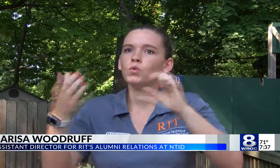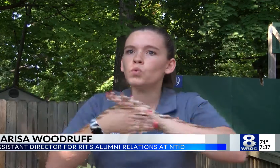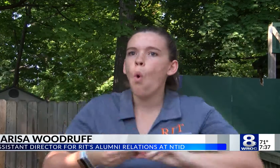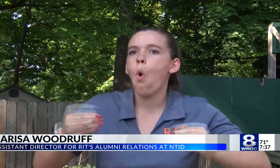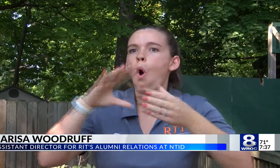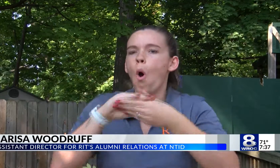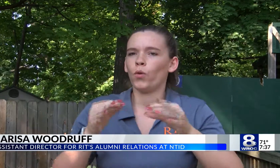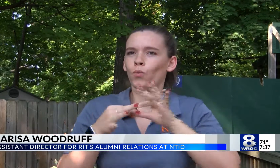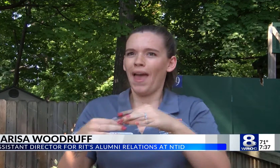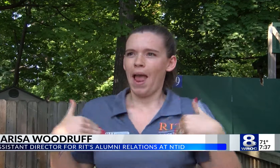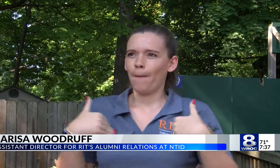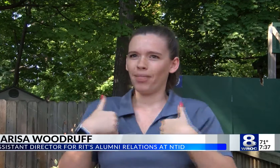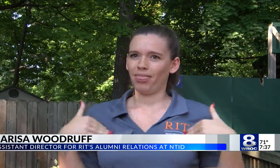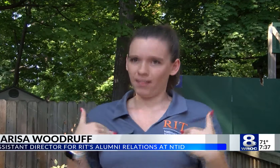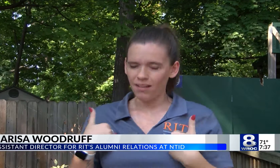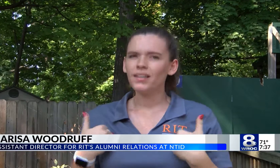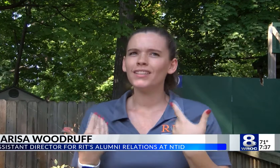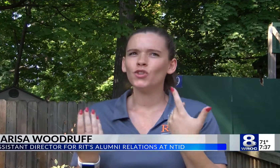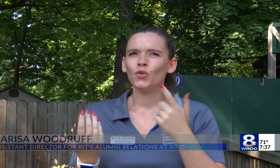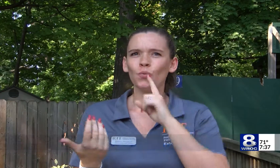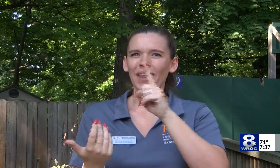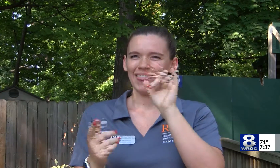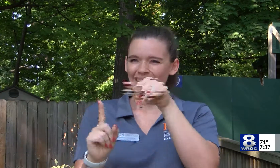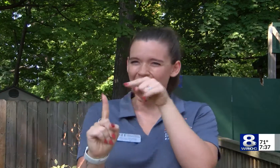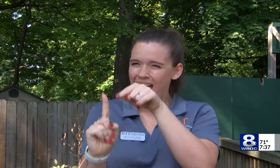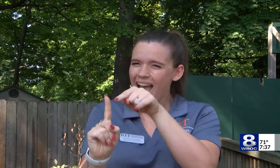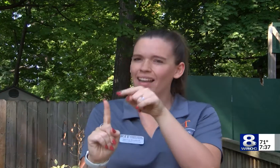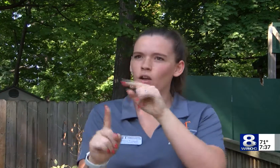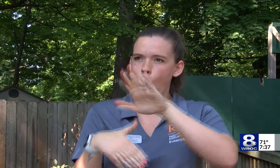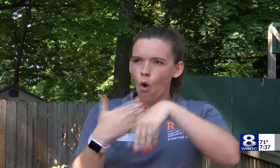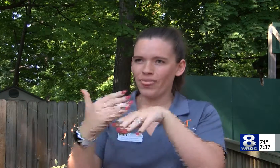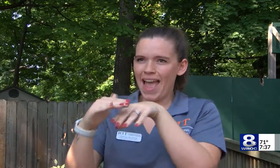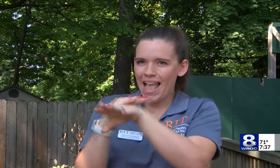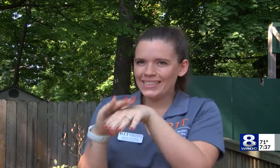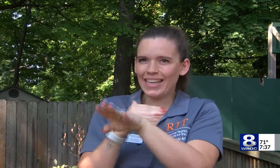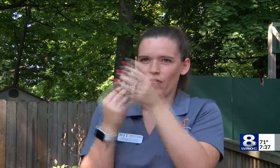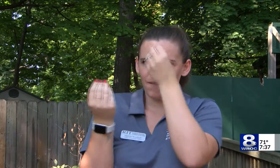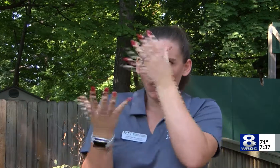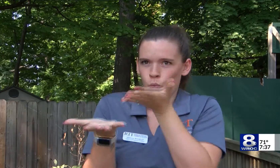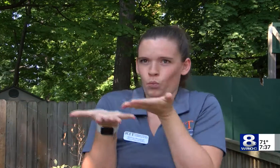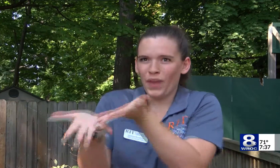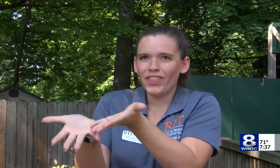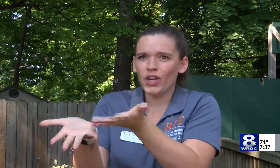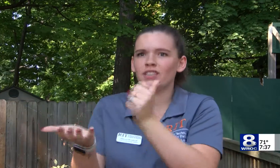great to see deaf people signing about the animals,